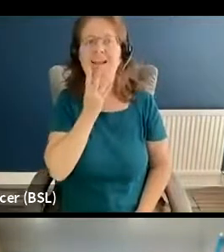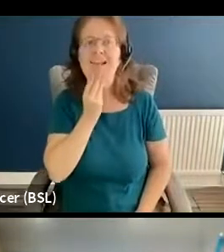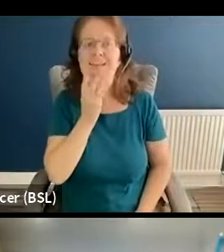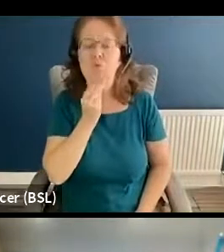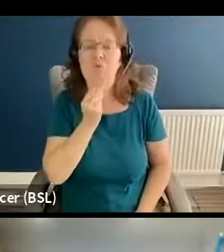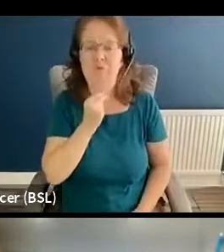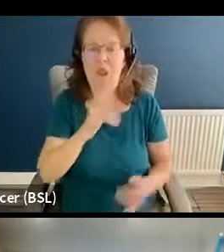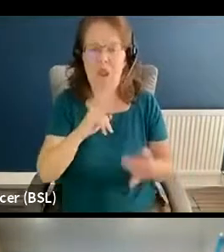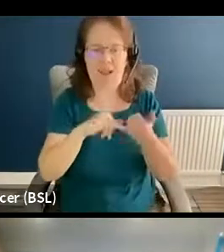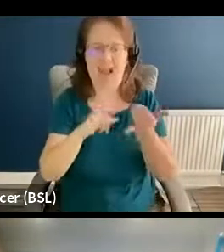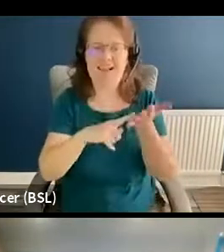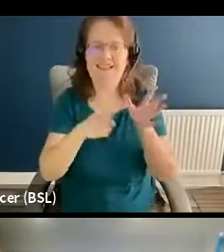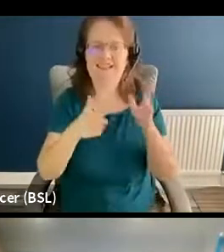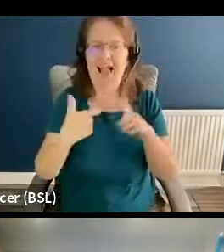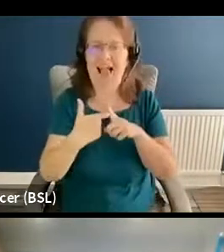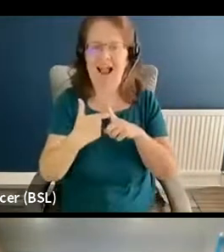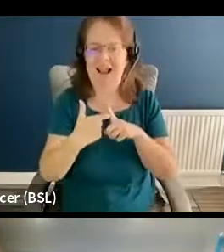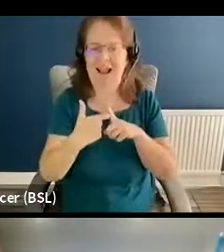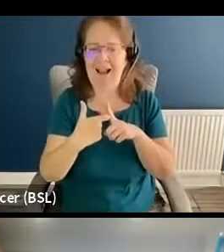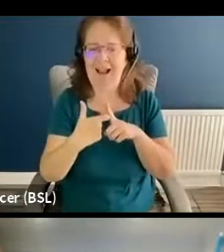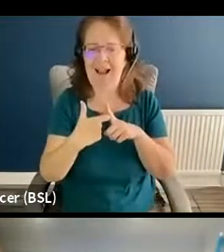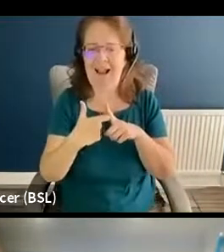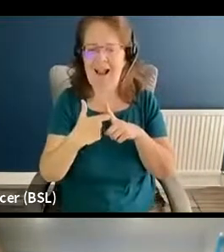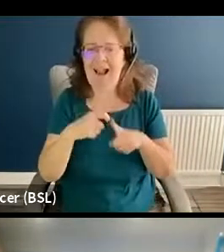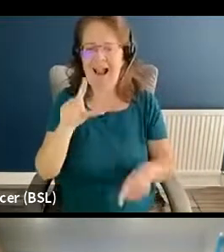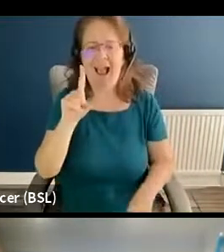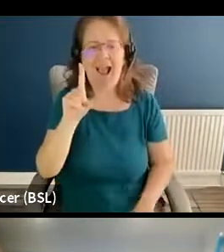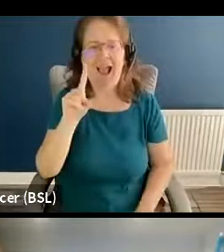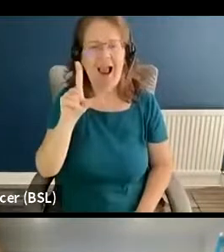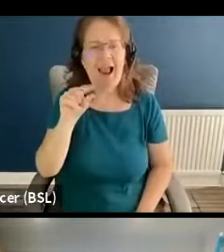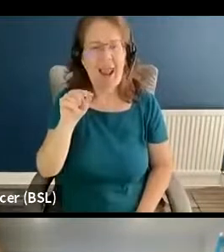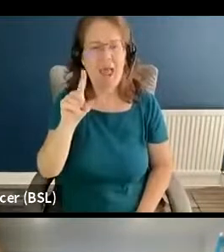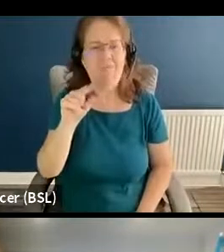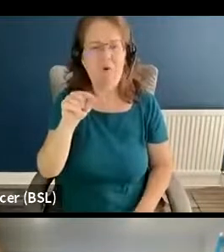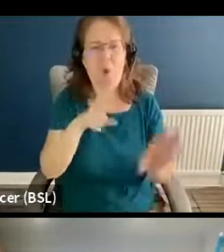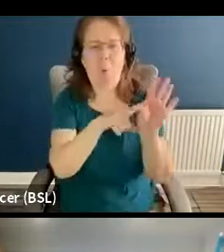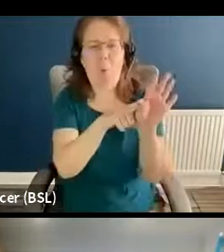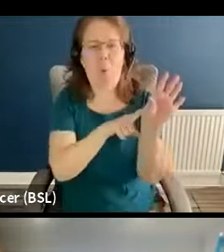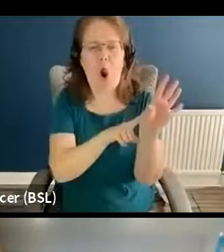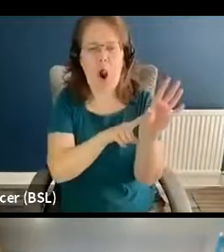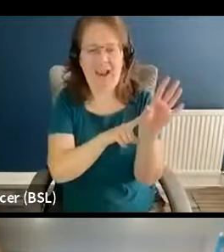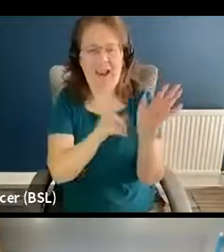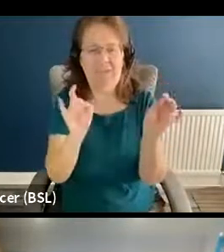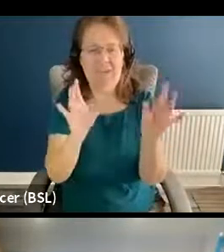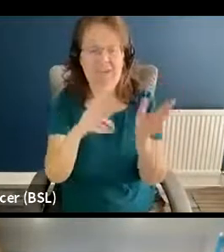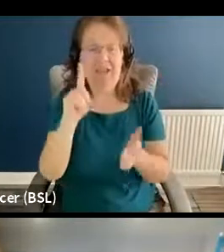is called A11Y. It's just that, and there are thousands of people there.